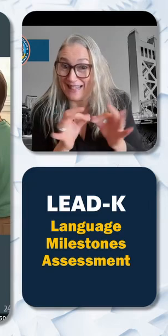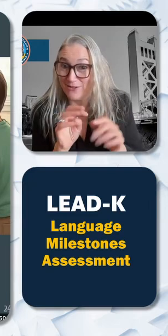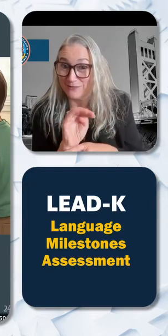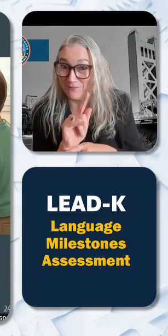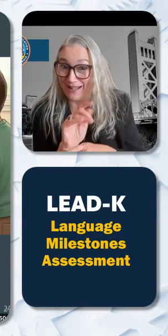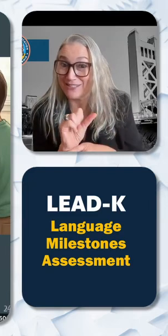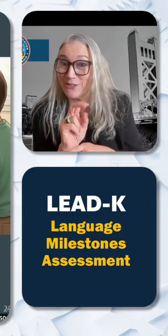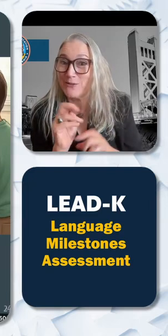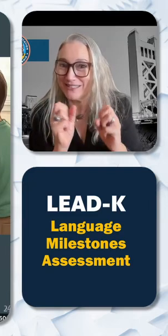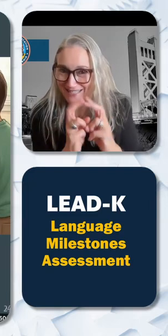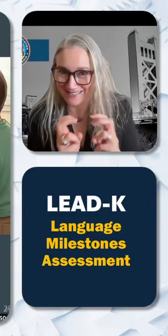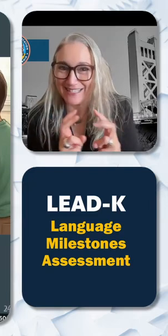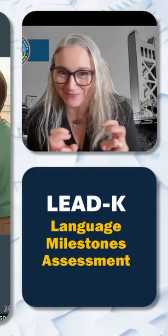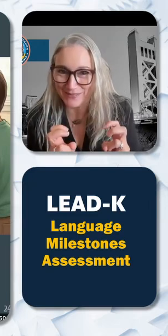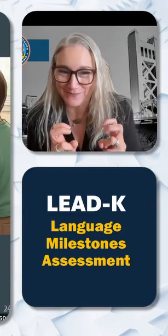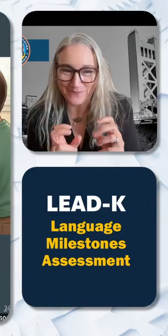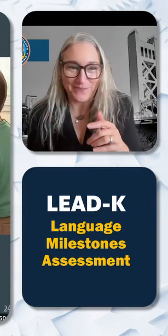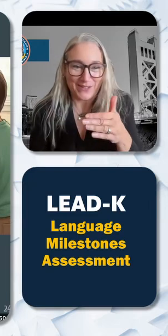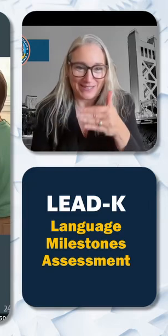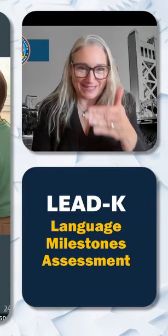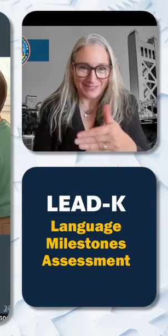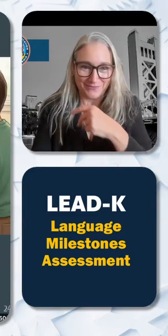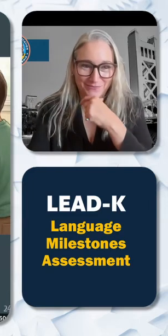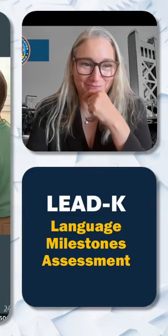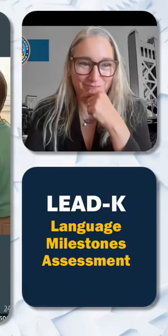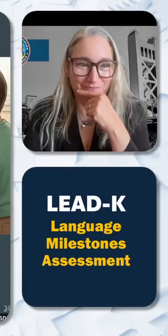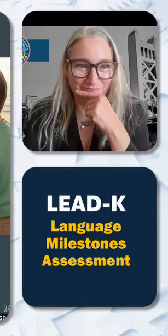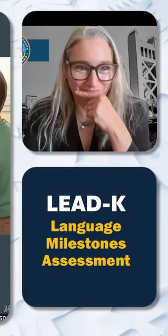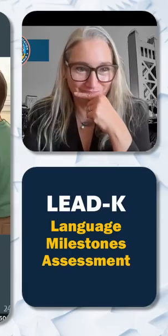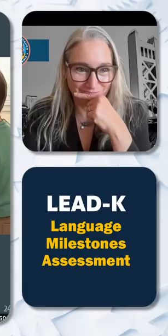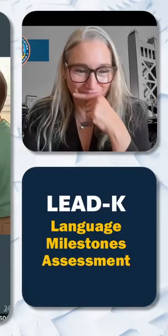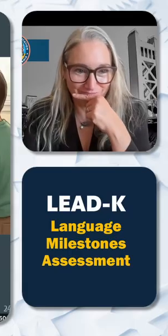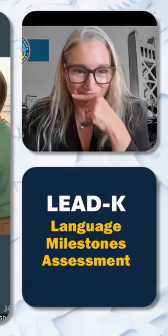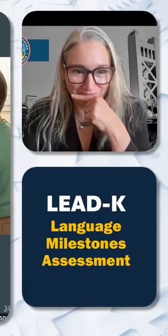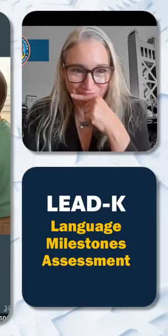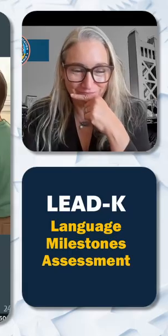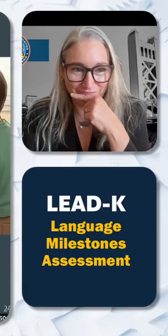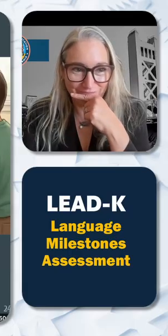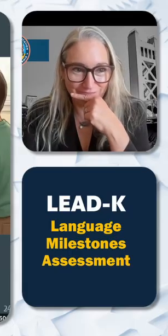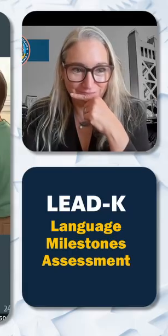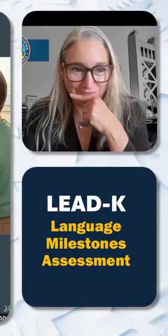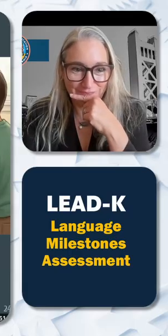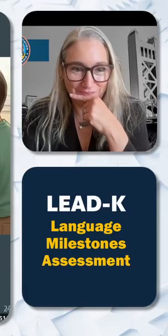and connecting those based on what you know from the language milestone assessments.